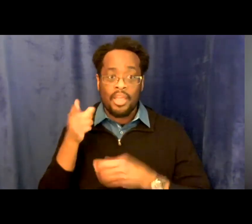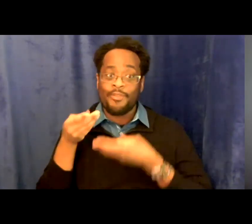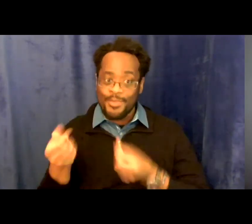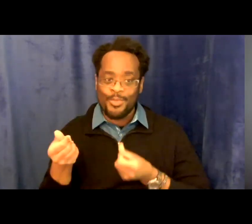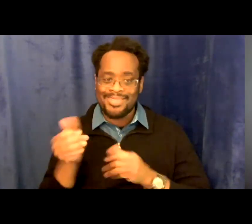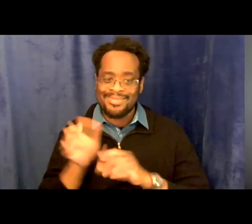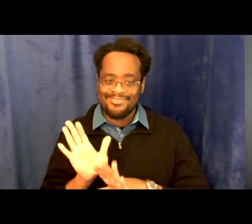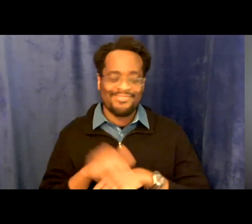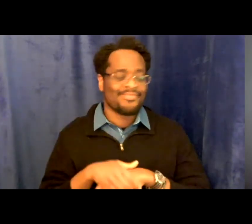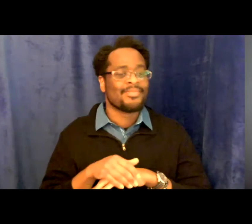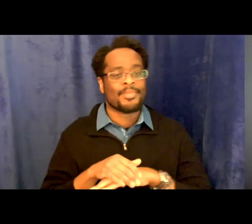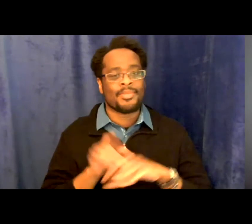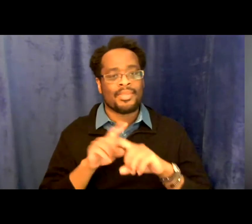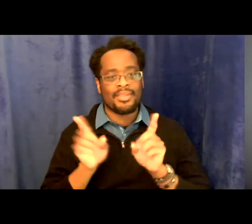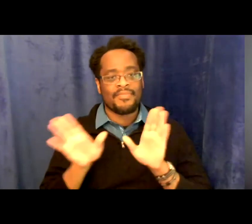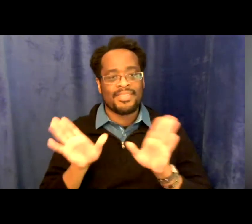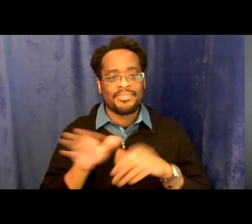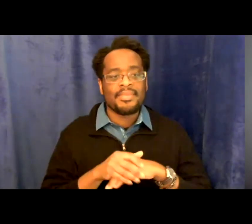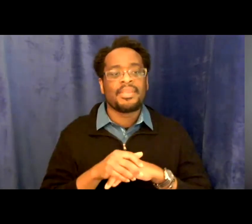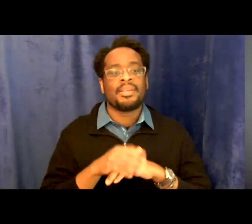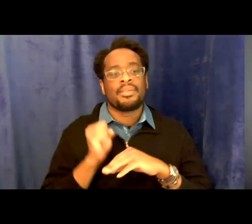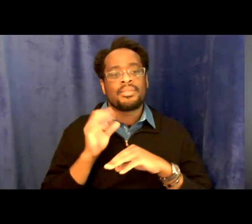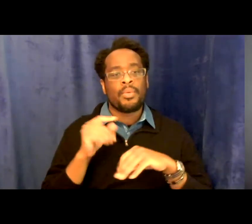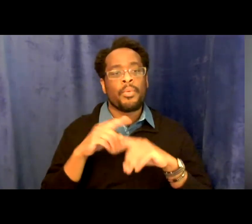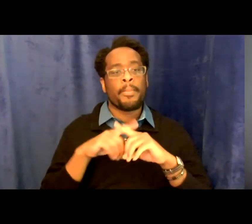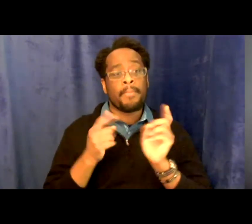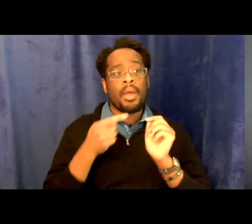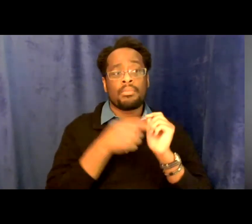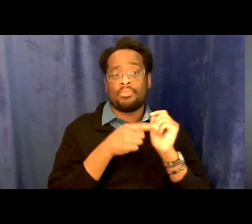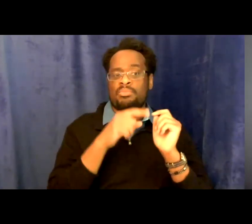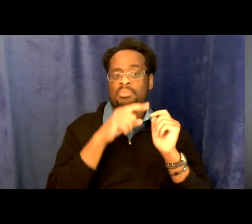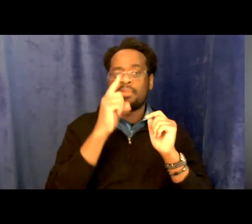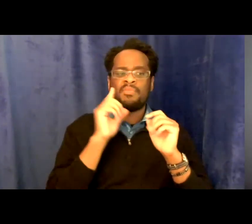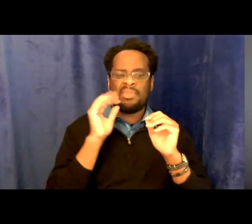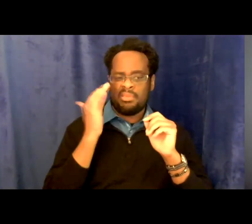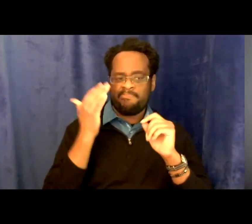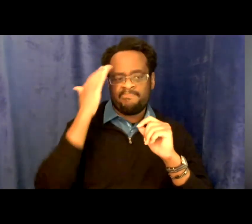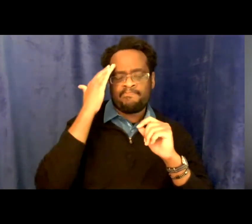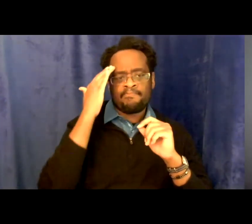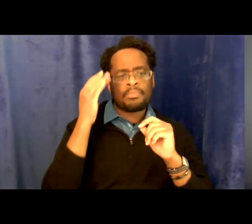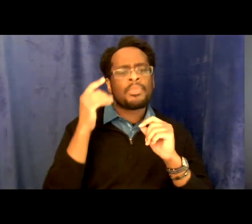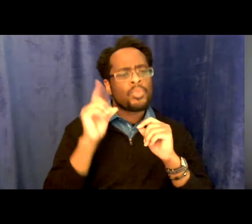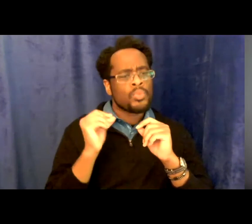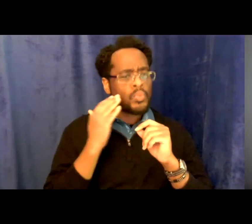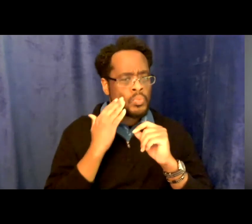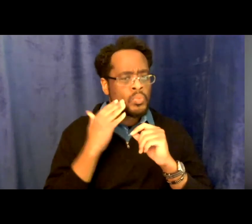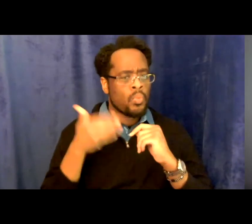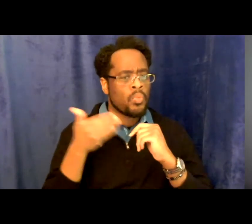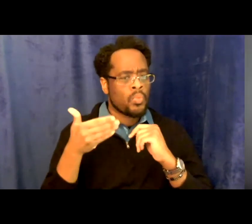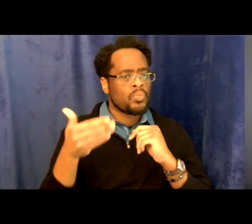is not lazy but it's influenced by many different factors black death typically